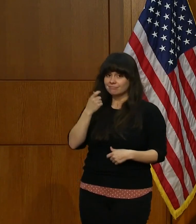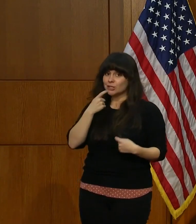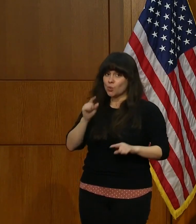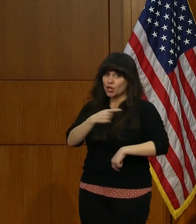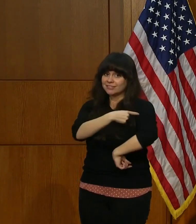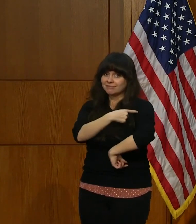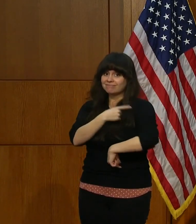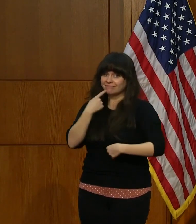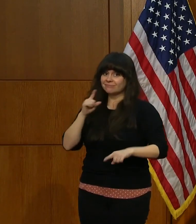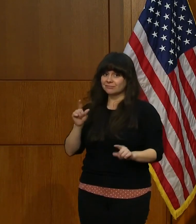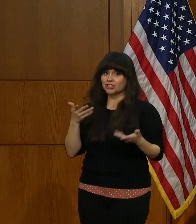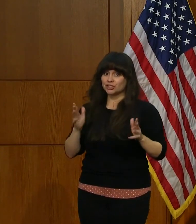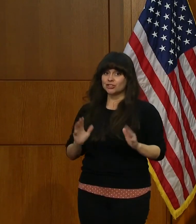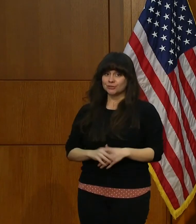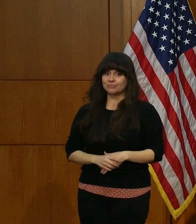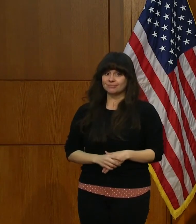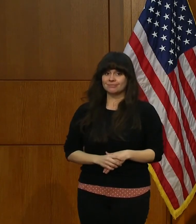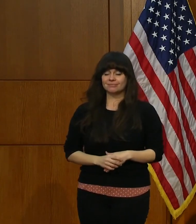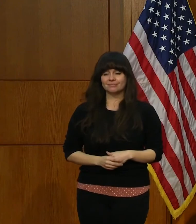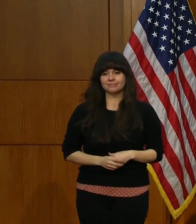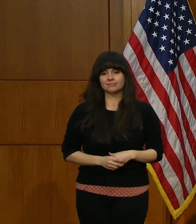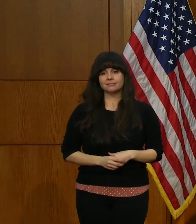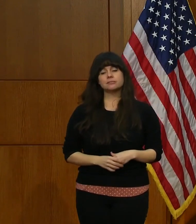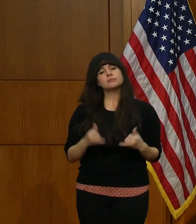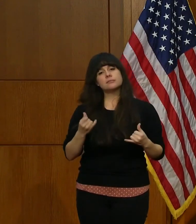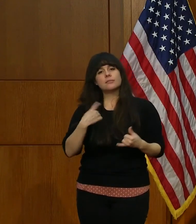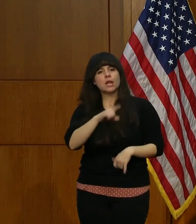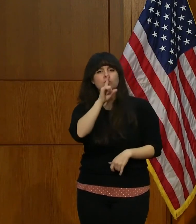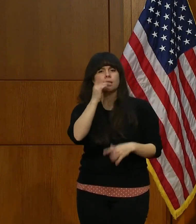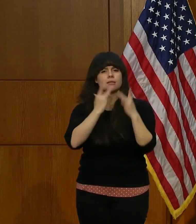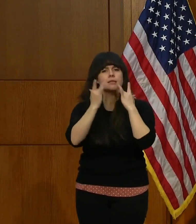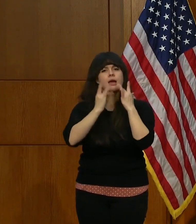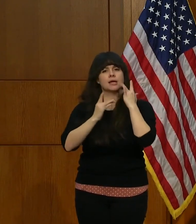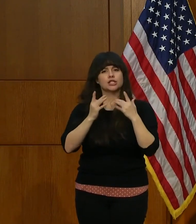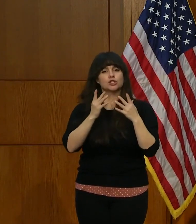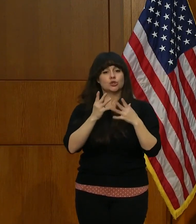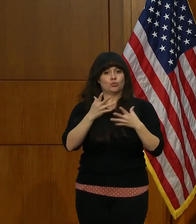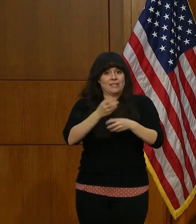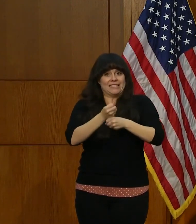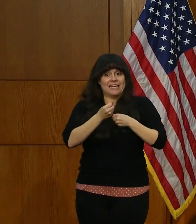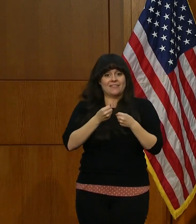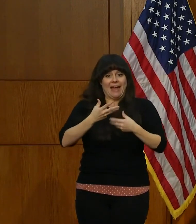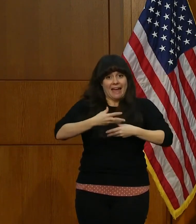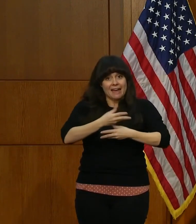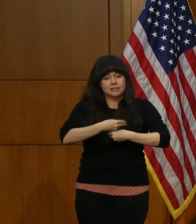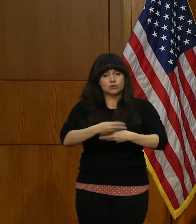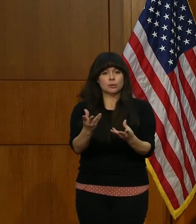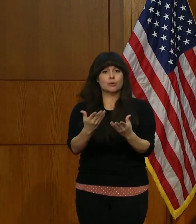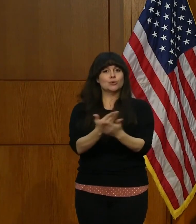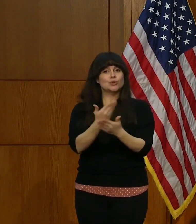MOTHER'S RESPONSES. BECAUSE IT